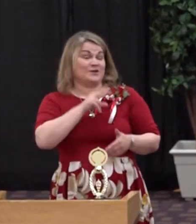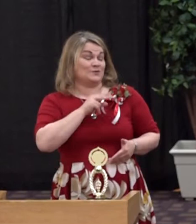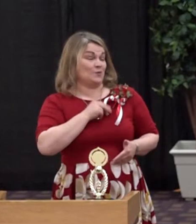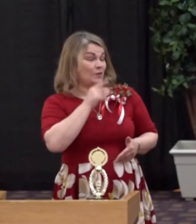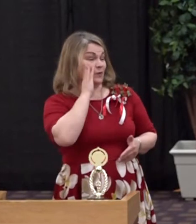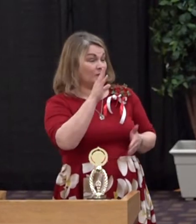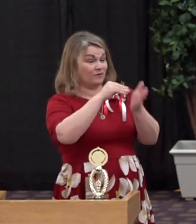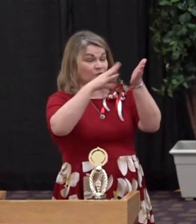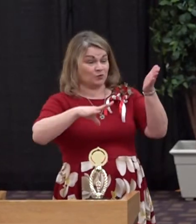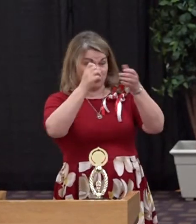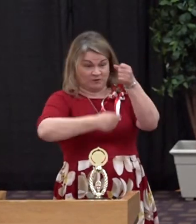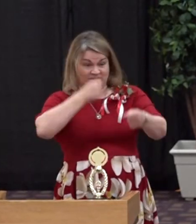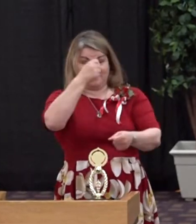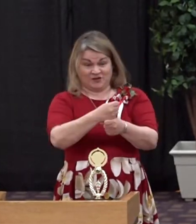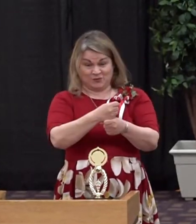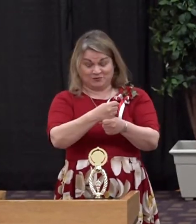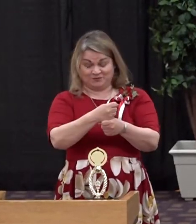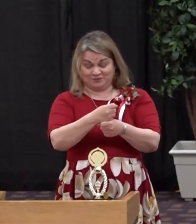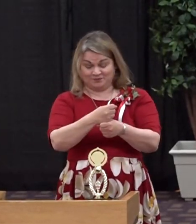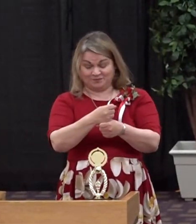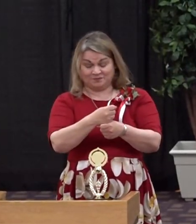Alright. This next award is the Student of the Year award.